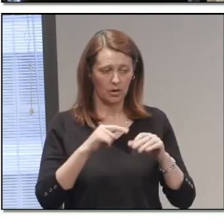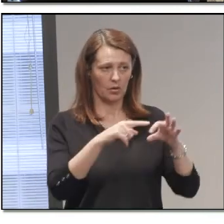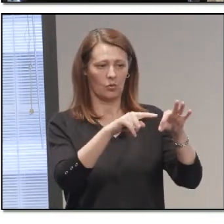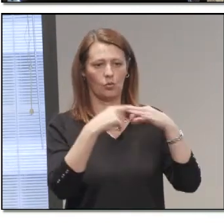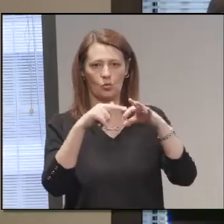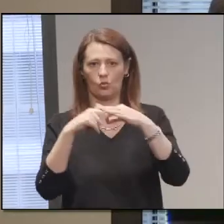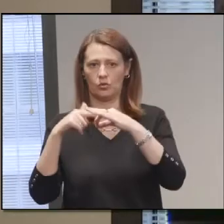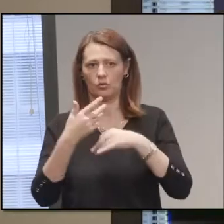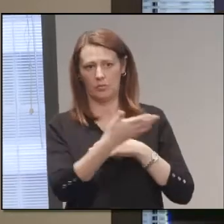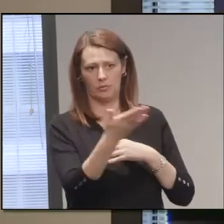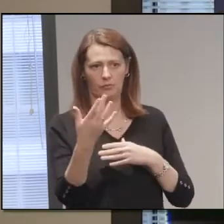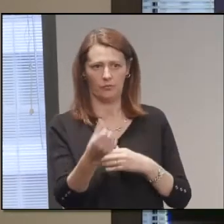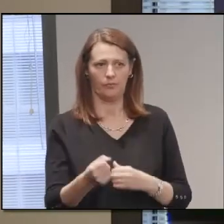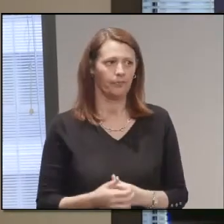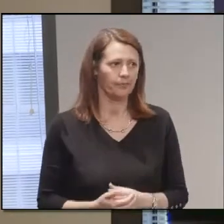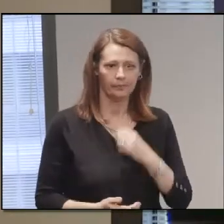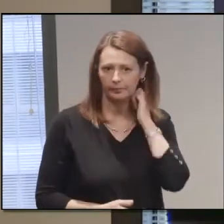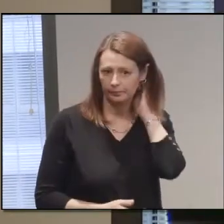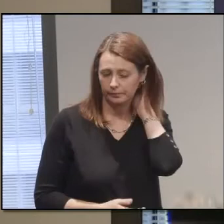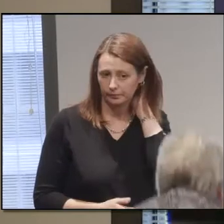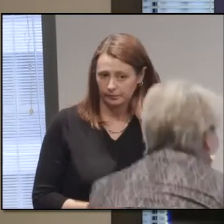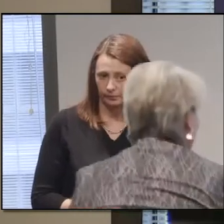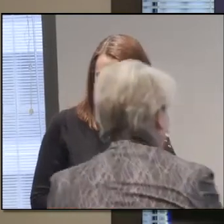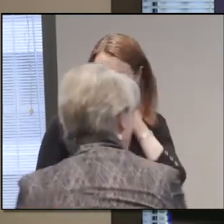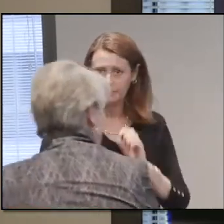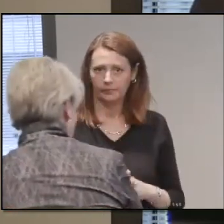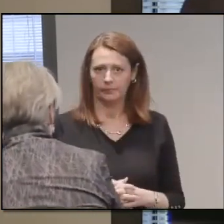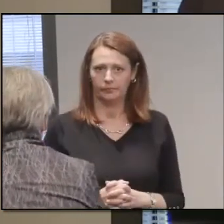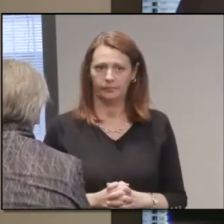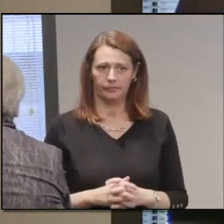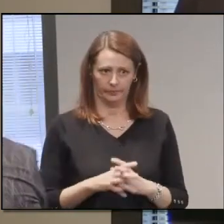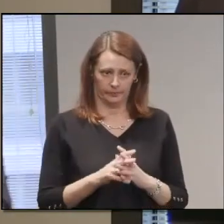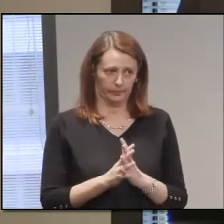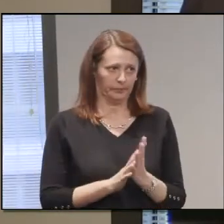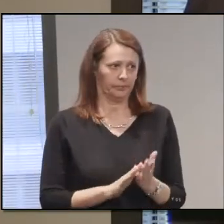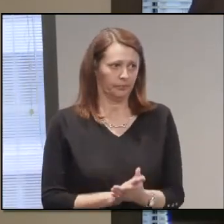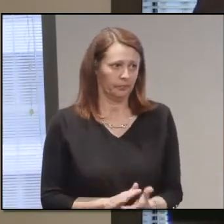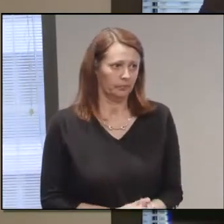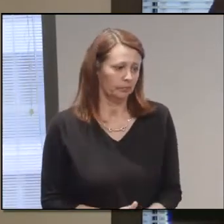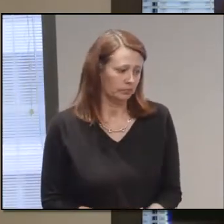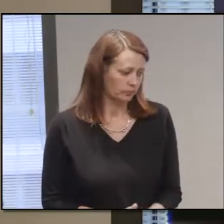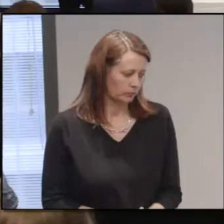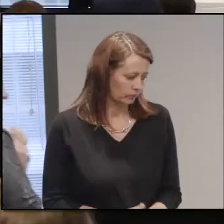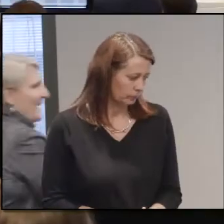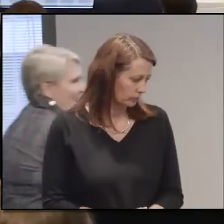may have. 1.02.06